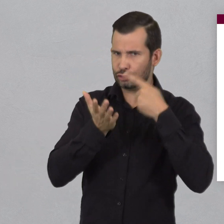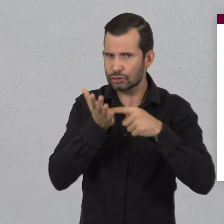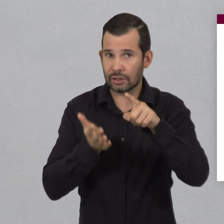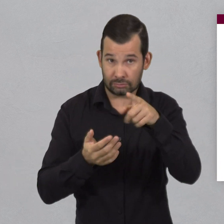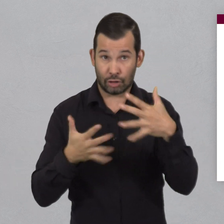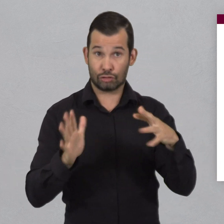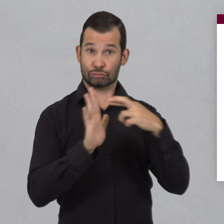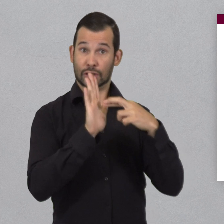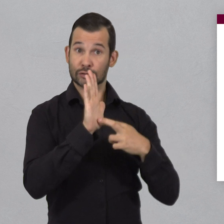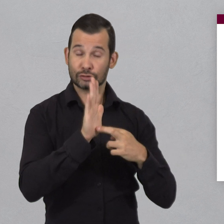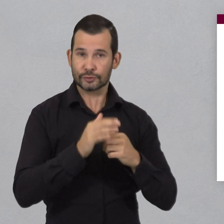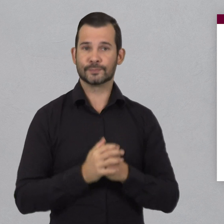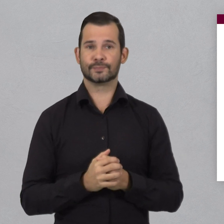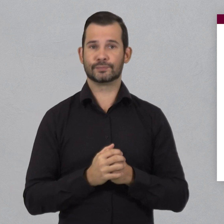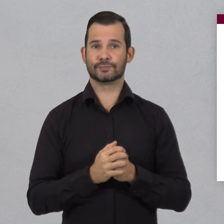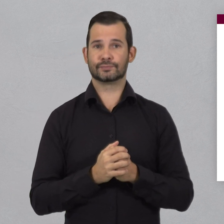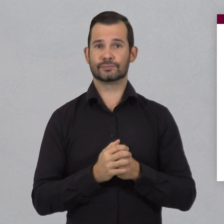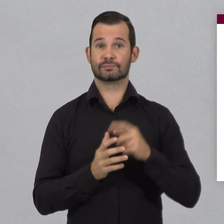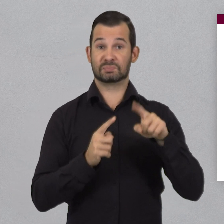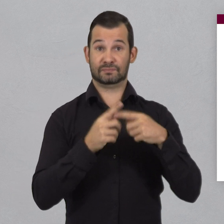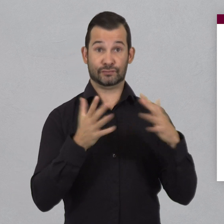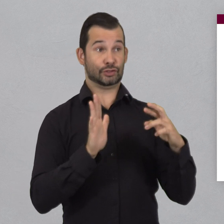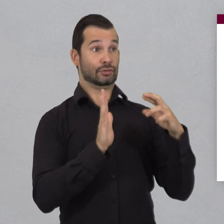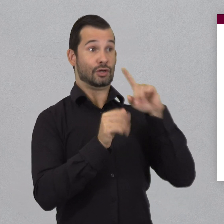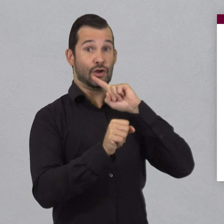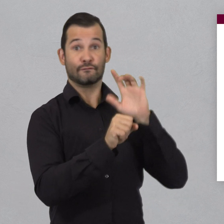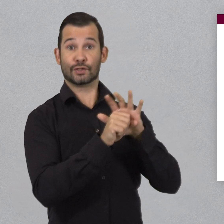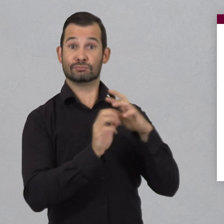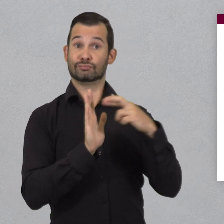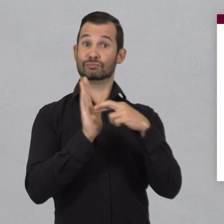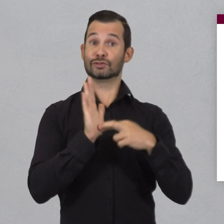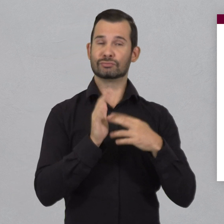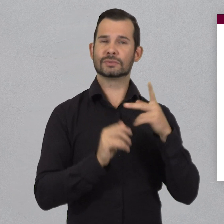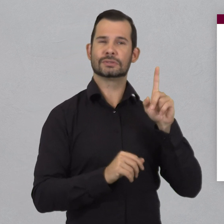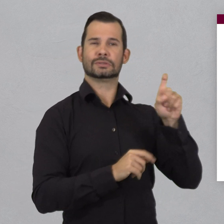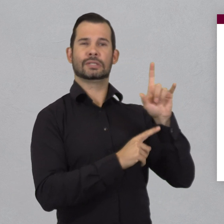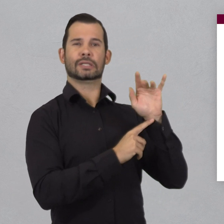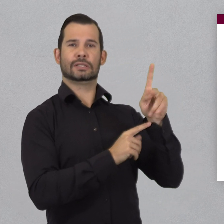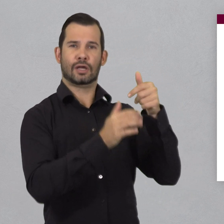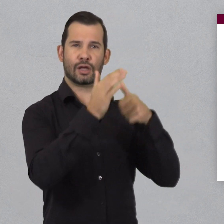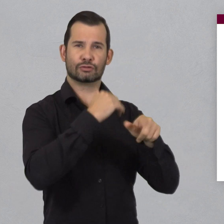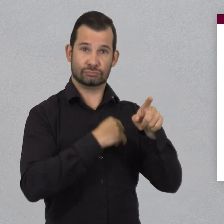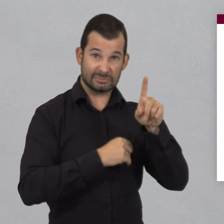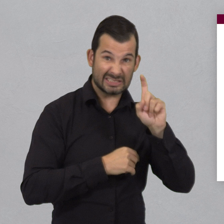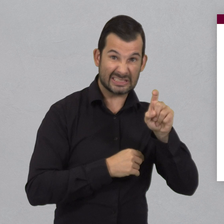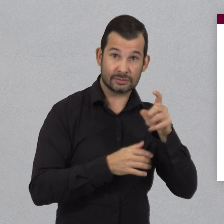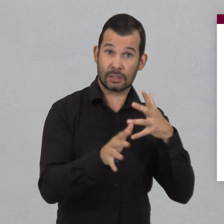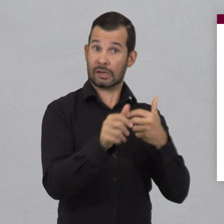registered. Once you have confirmed your registration, click the link under “Need to